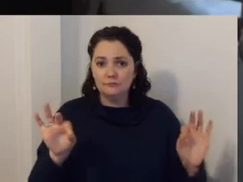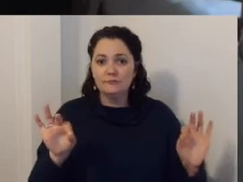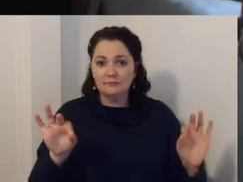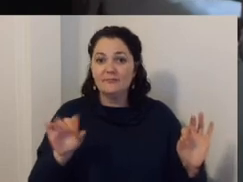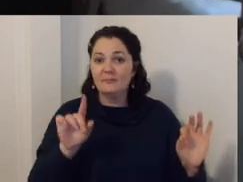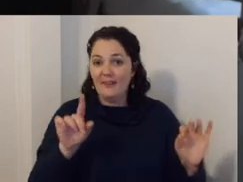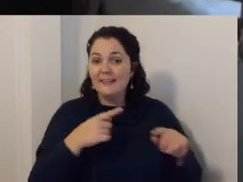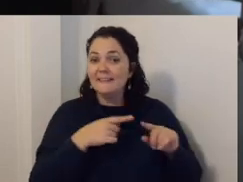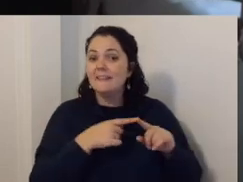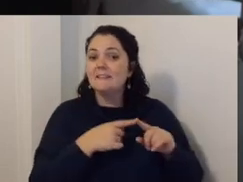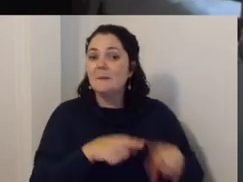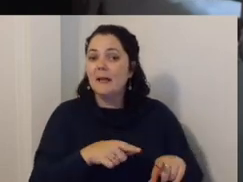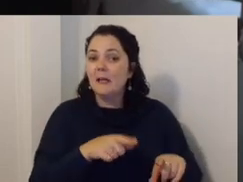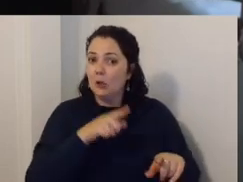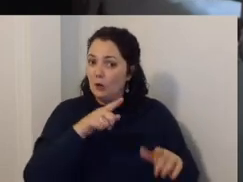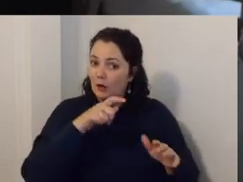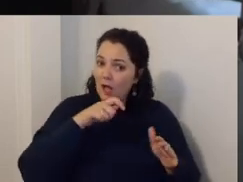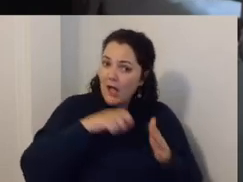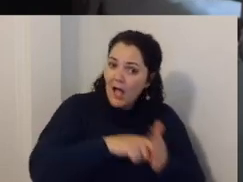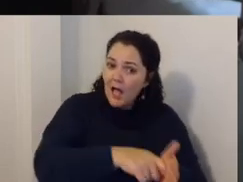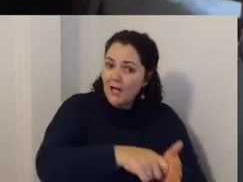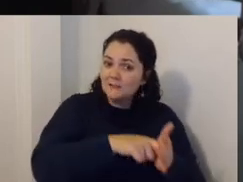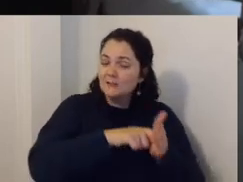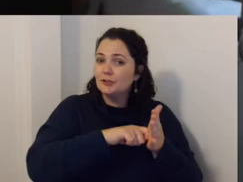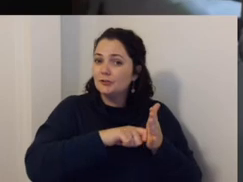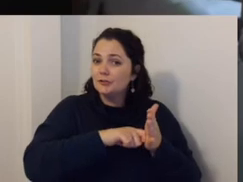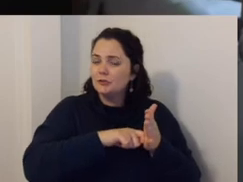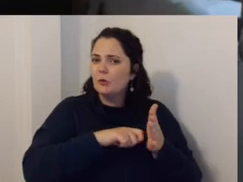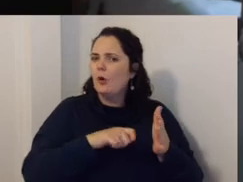really incise it down into your paper, the more that you'll see that that light line pop